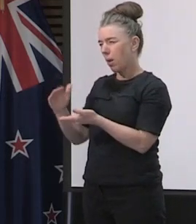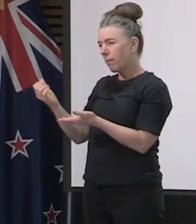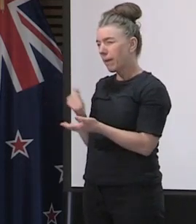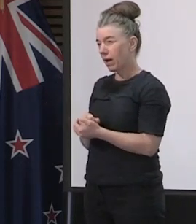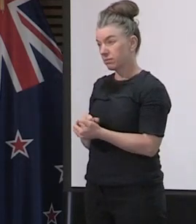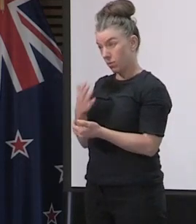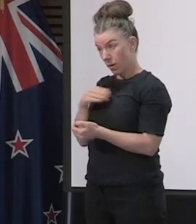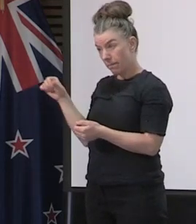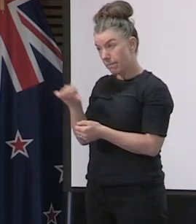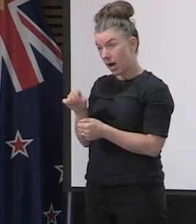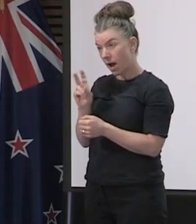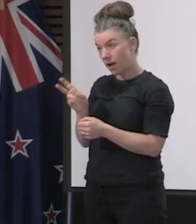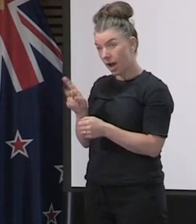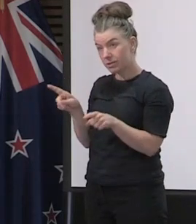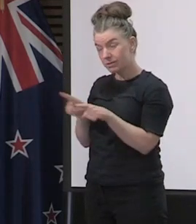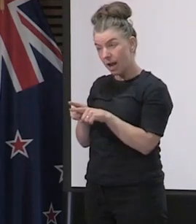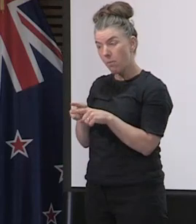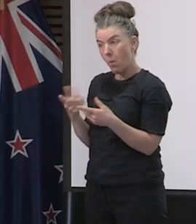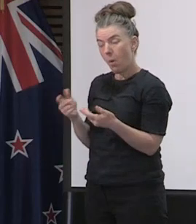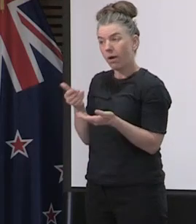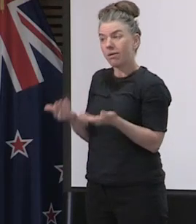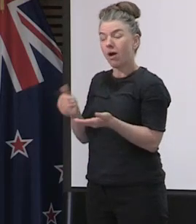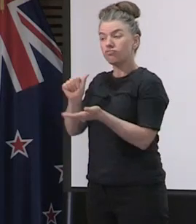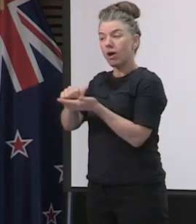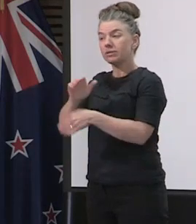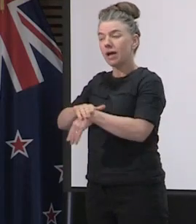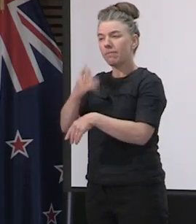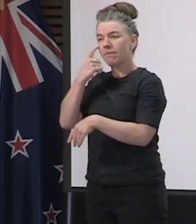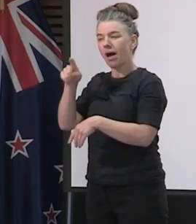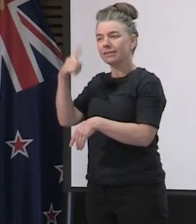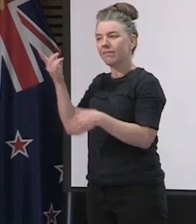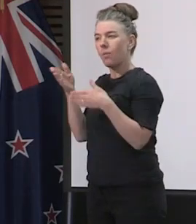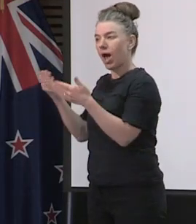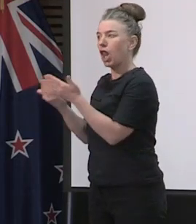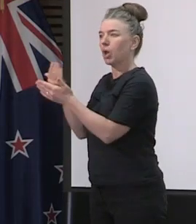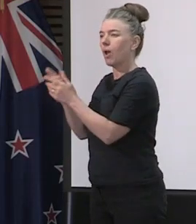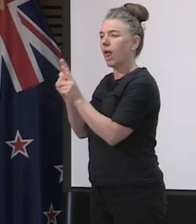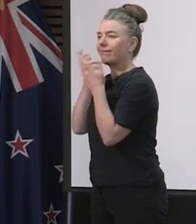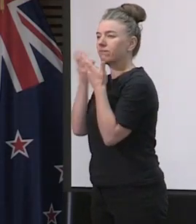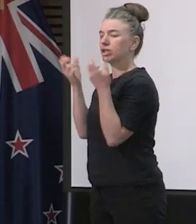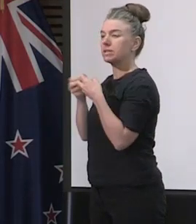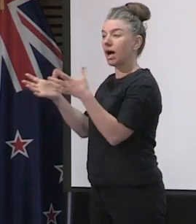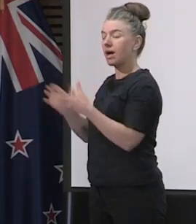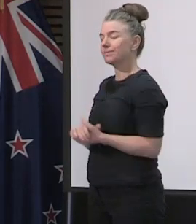addone dance of low listen paid -- abundance of low-paid jobs? Do we return to those?